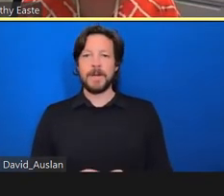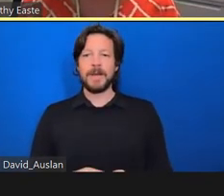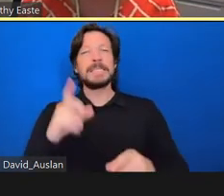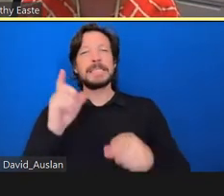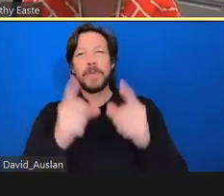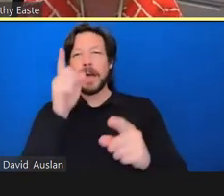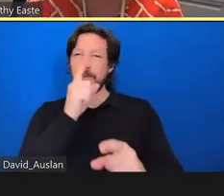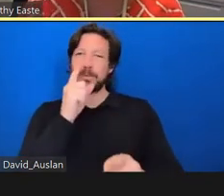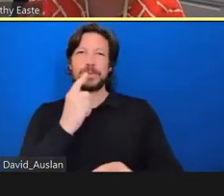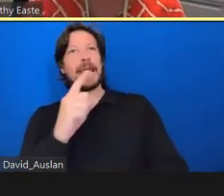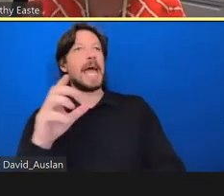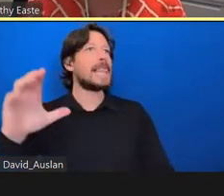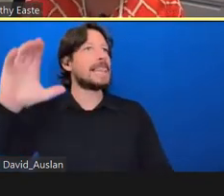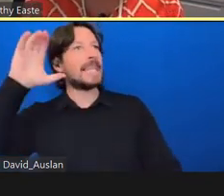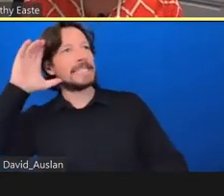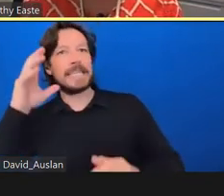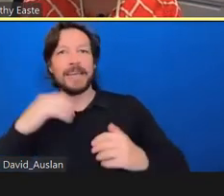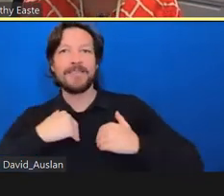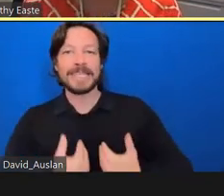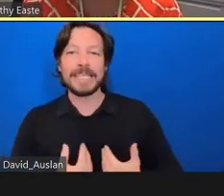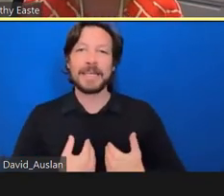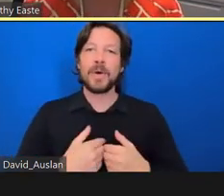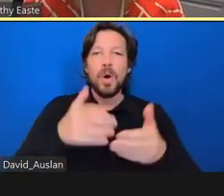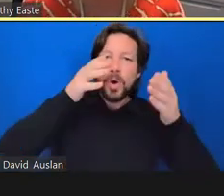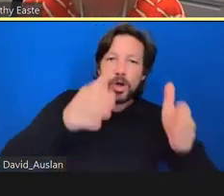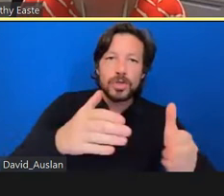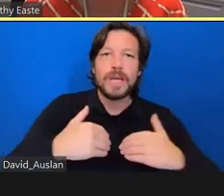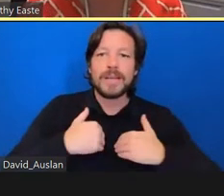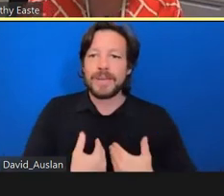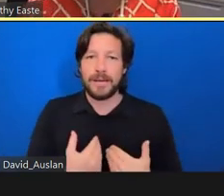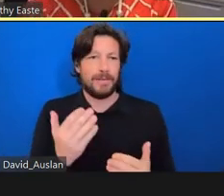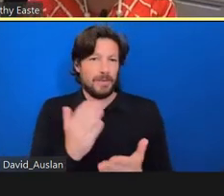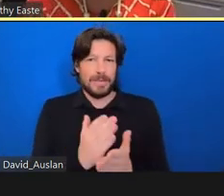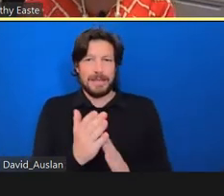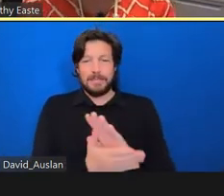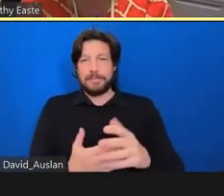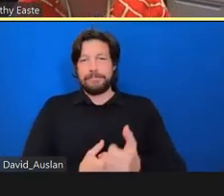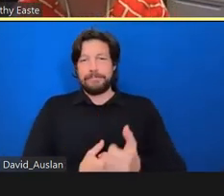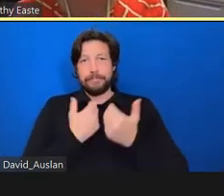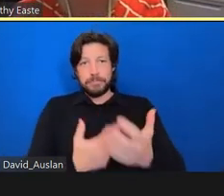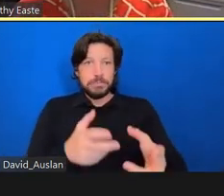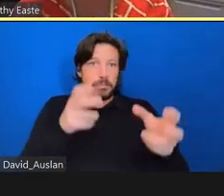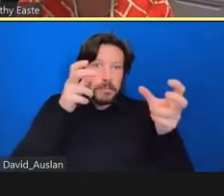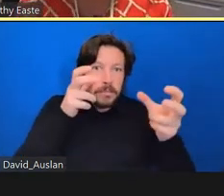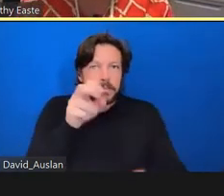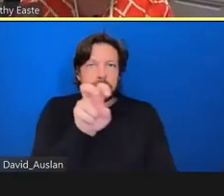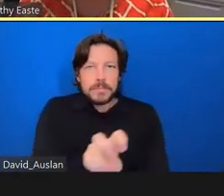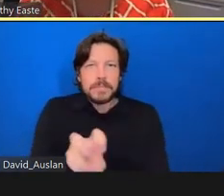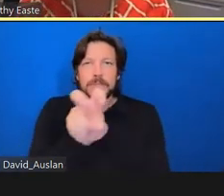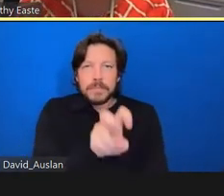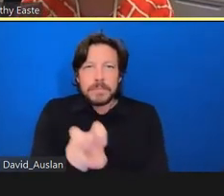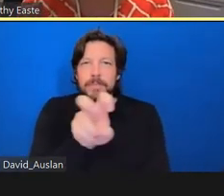or concentration fatigue. It's extreme tiredness from having to listen, to lipread, to fill in the